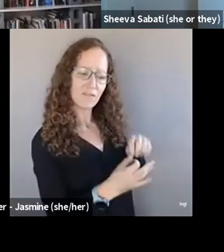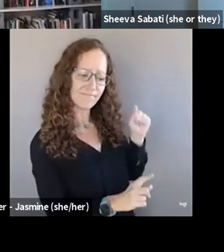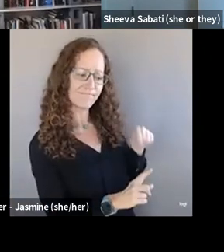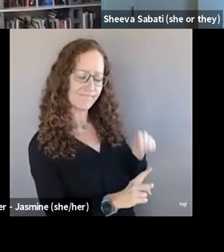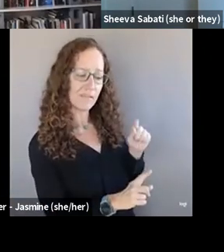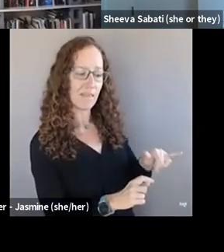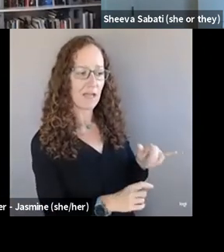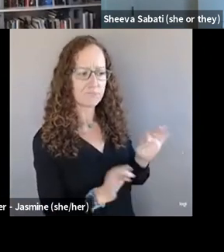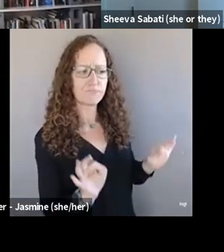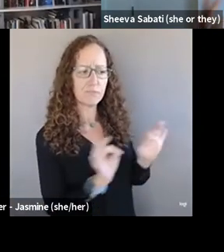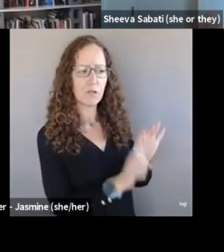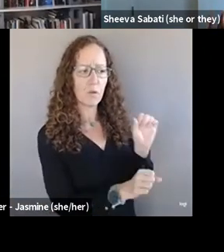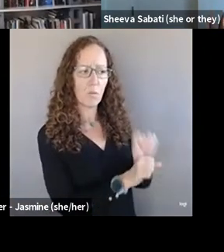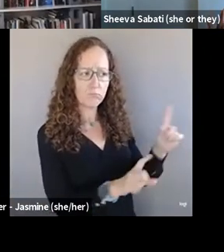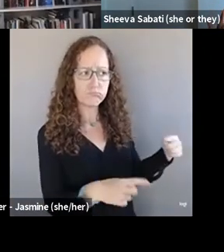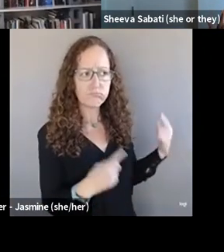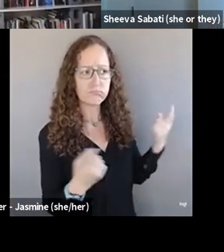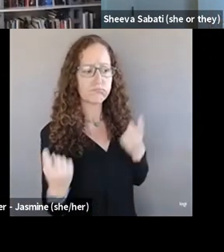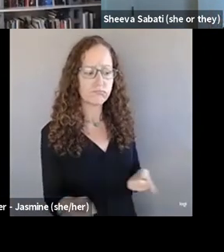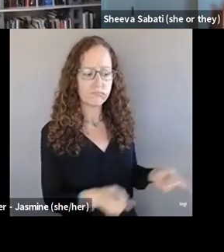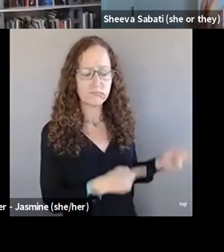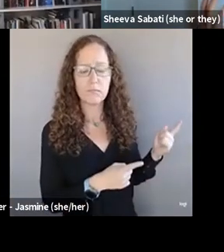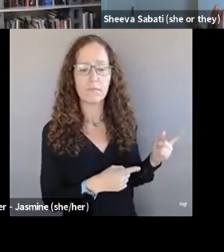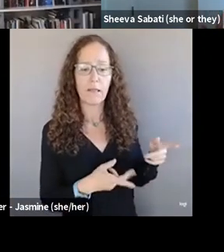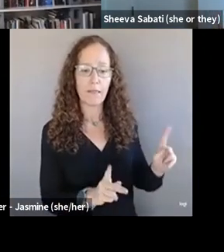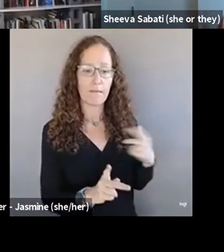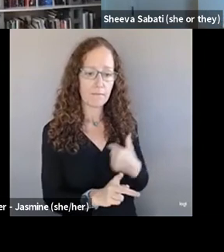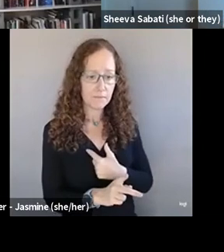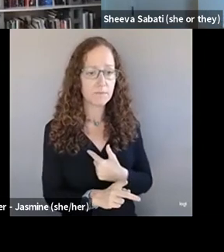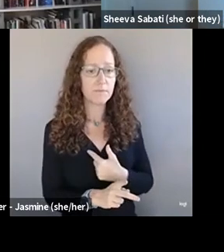happened, that have allowed us, you know, a scholar, activist